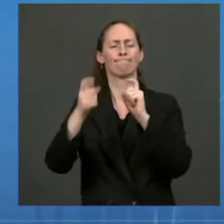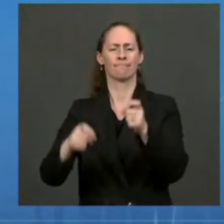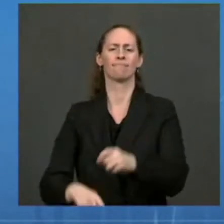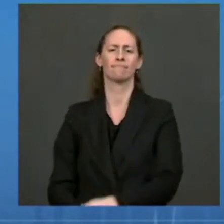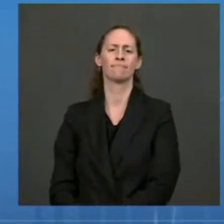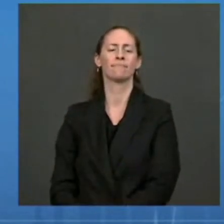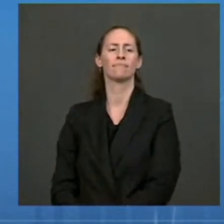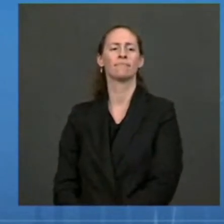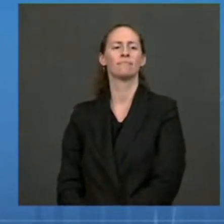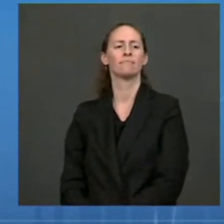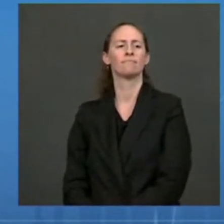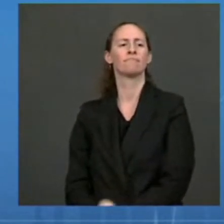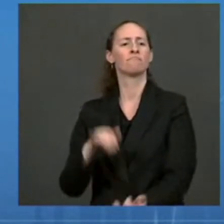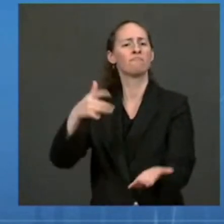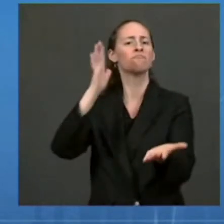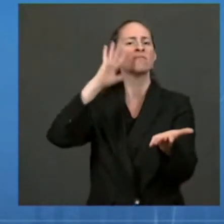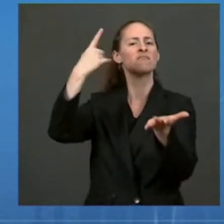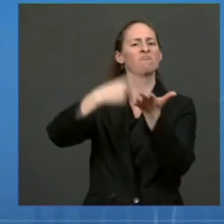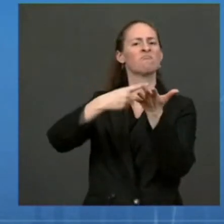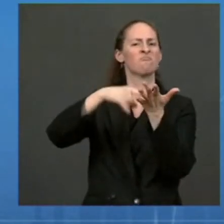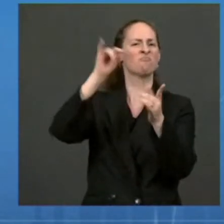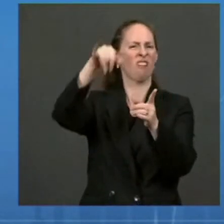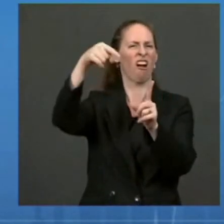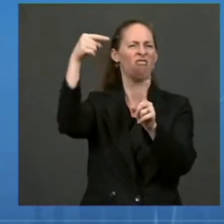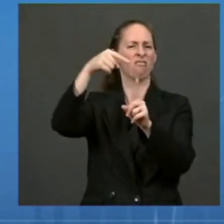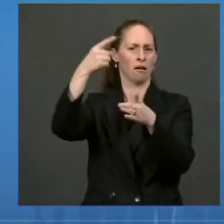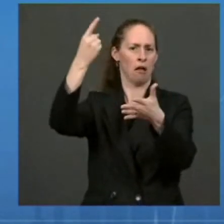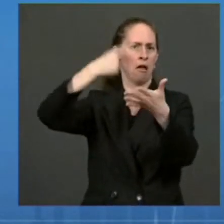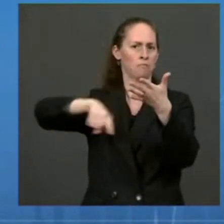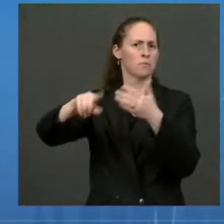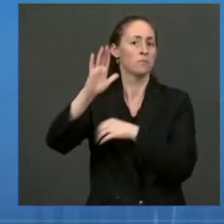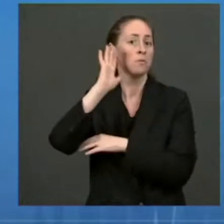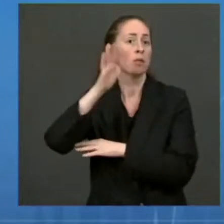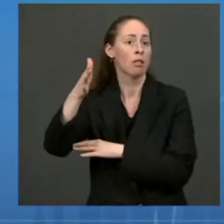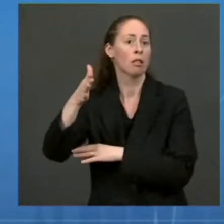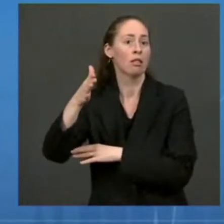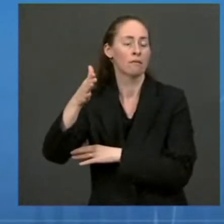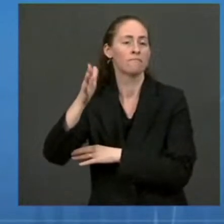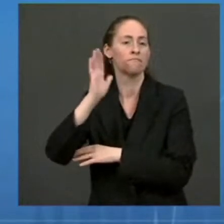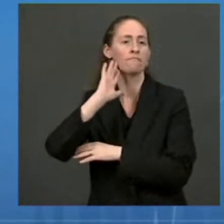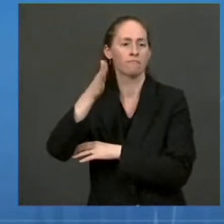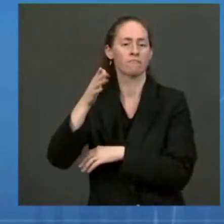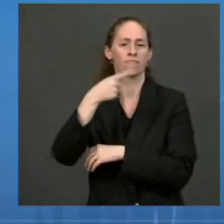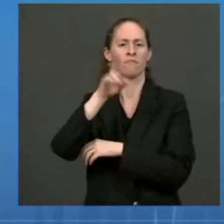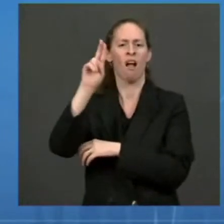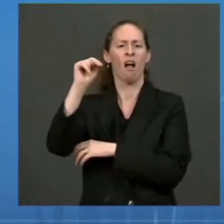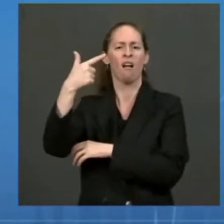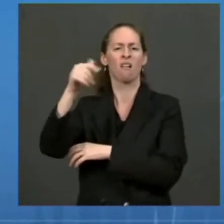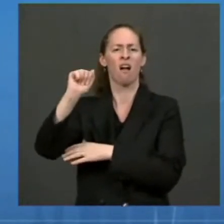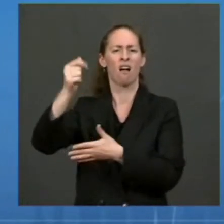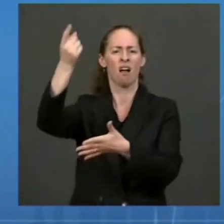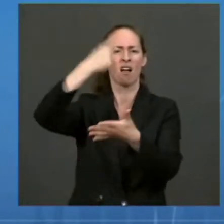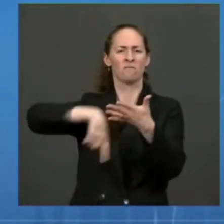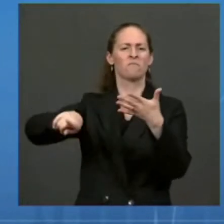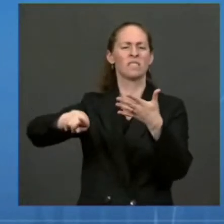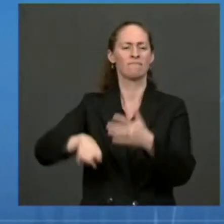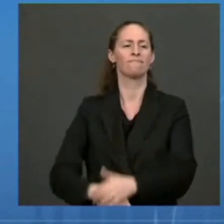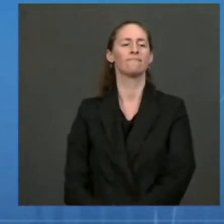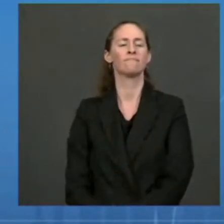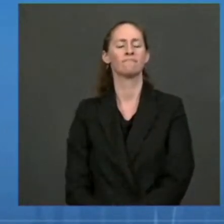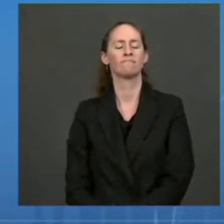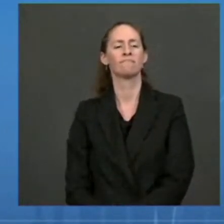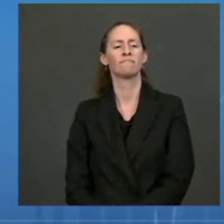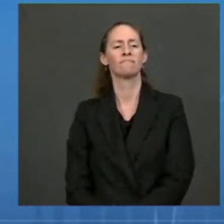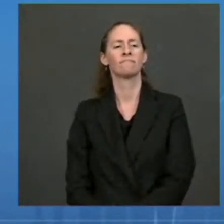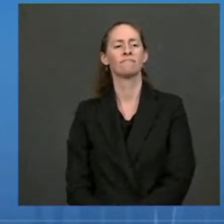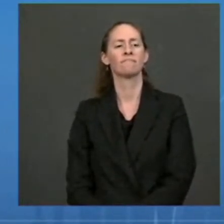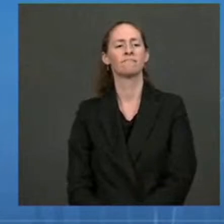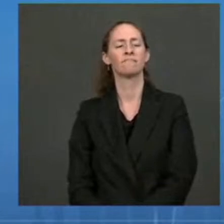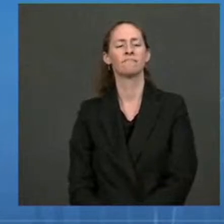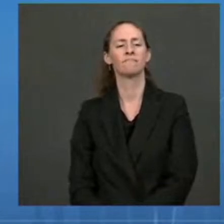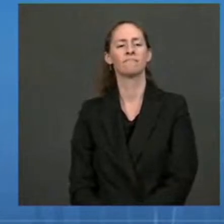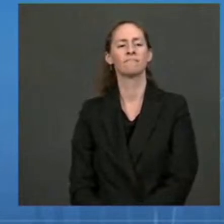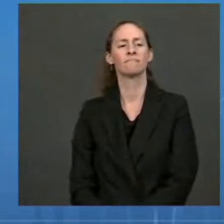THIS WILL BE A BIG TOPIC OF